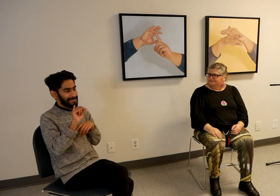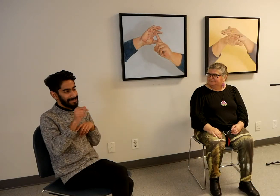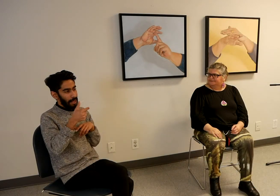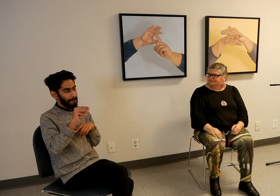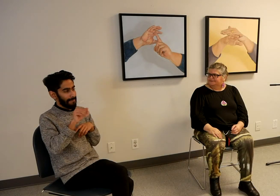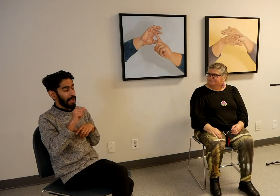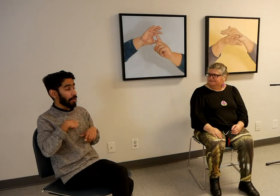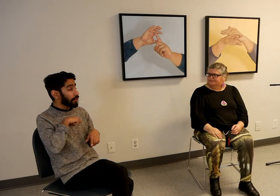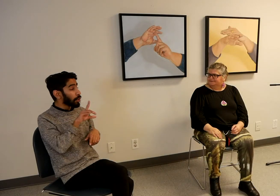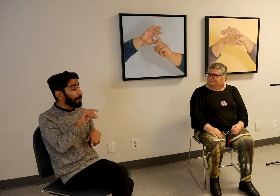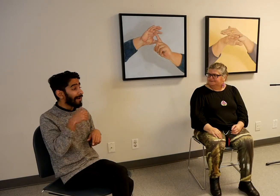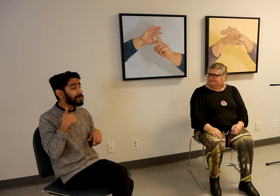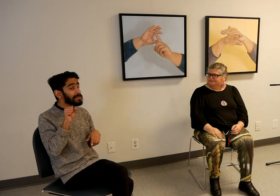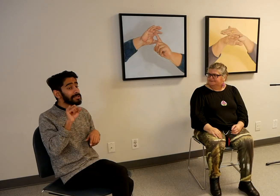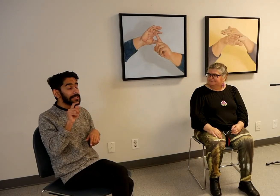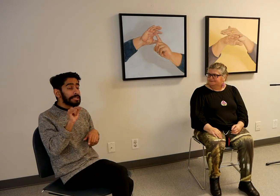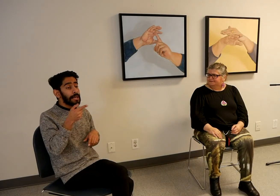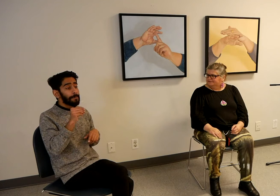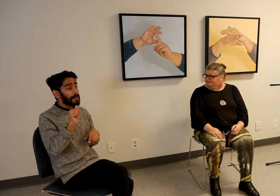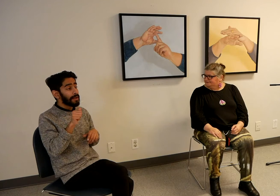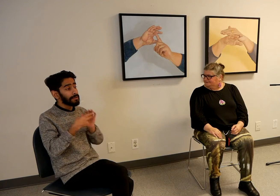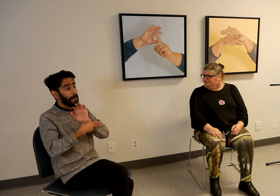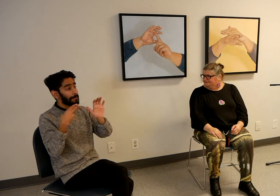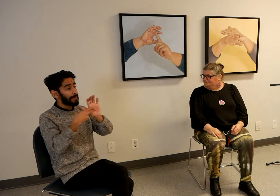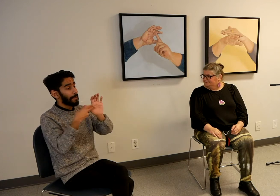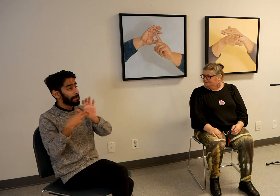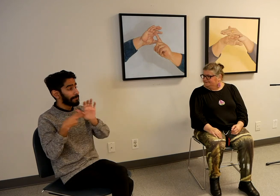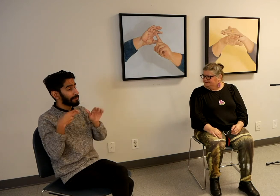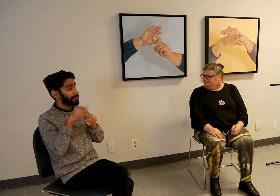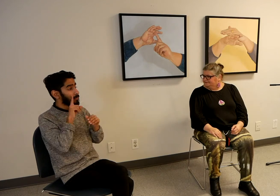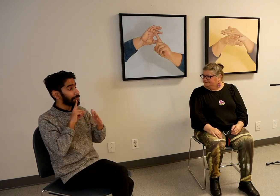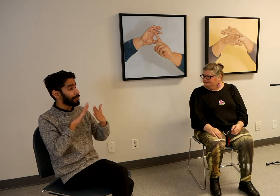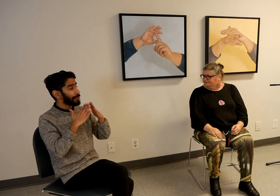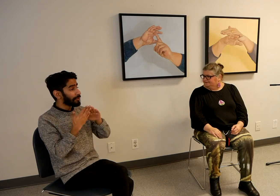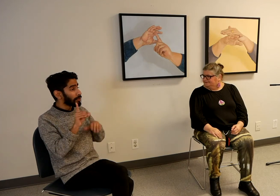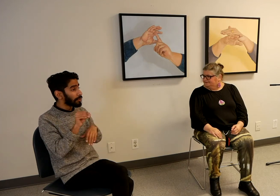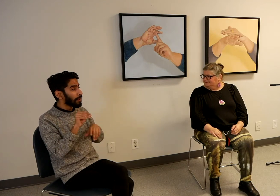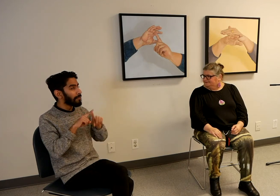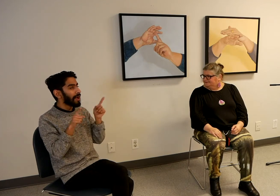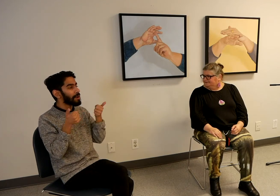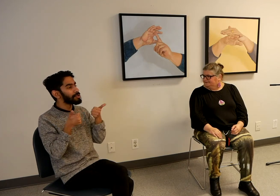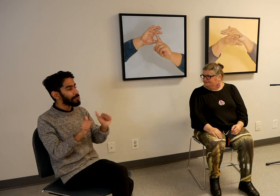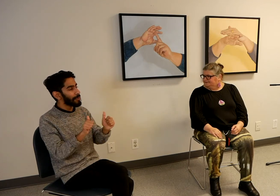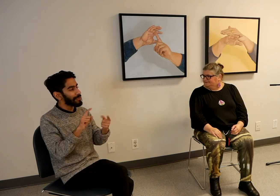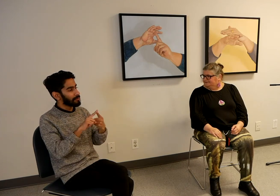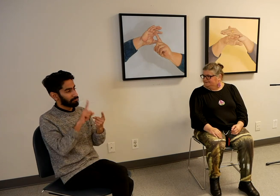have to figure out how to drop the stigma. Um, because there is quite a bit of that within the deaf community itself,